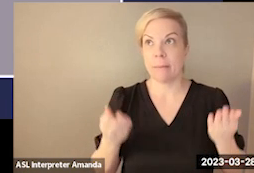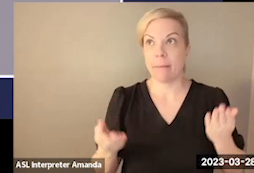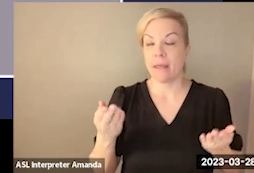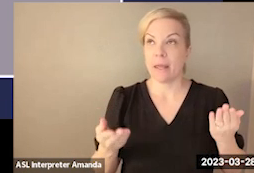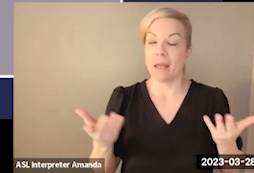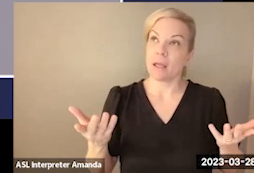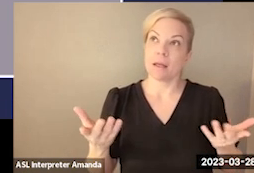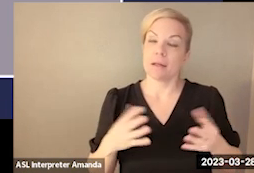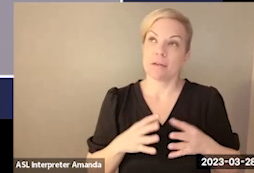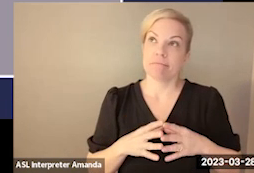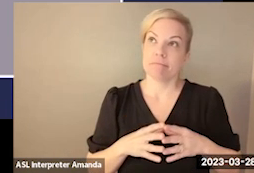Debbie Stine, Science & Technology Policy Academy: you know, like one summer.